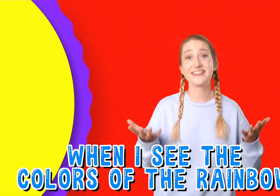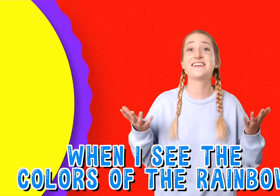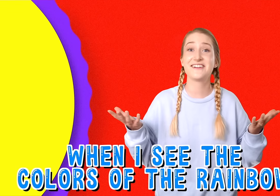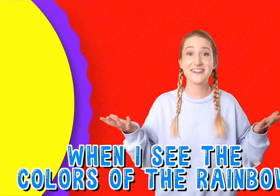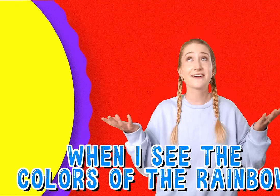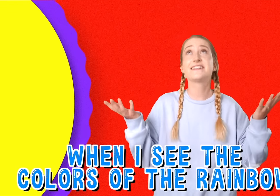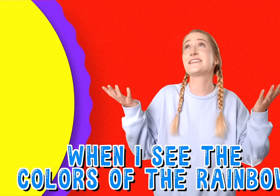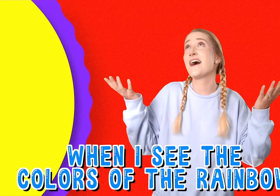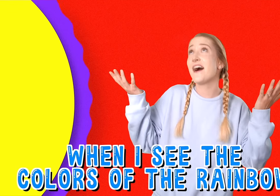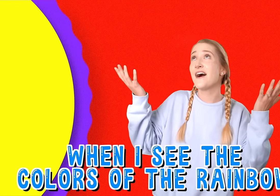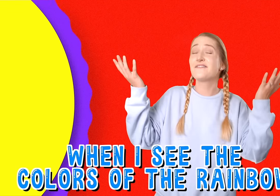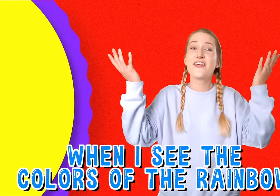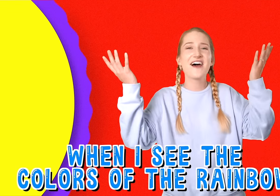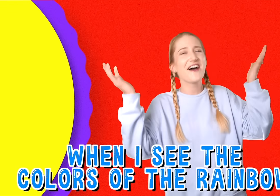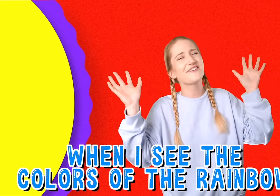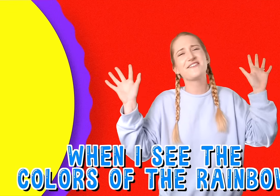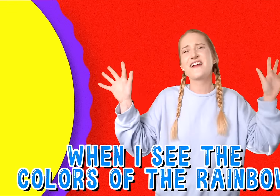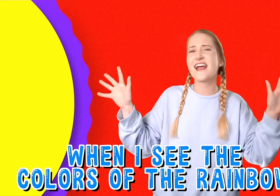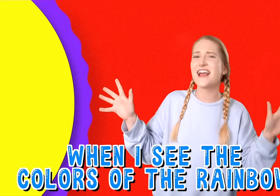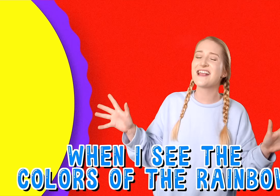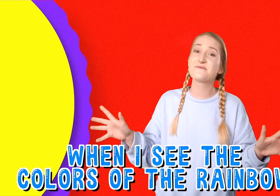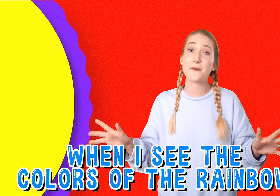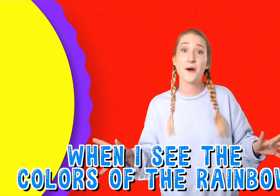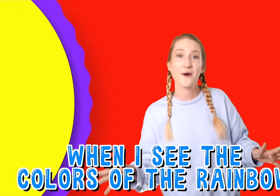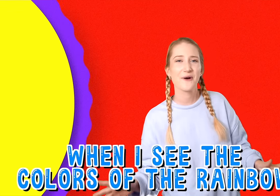Red, orange, yellow, green.